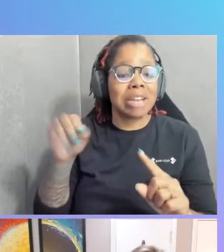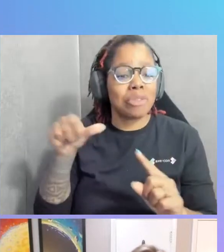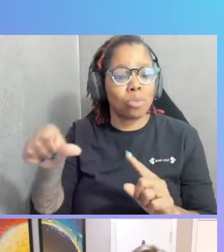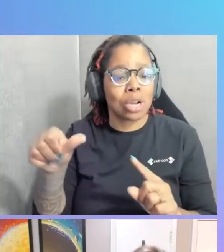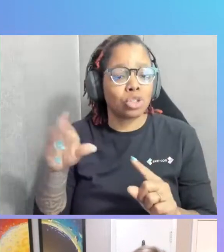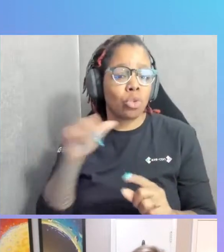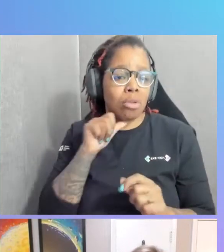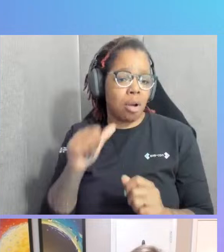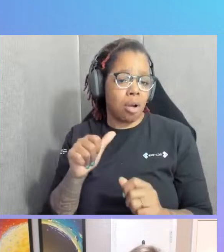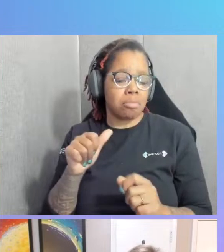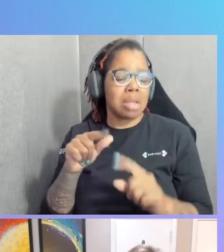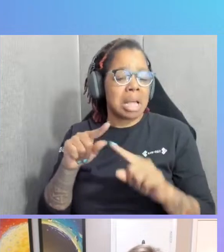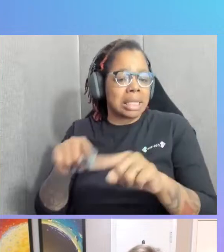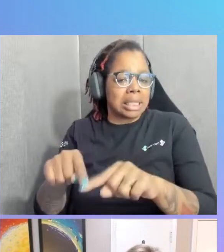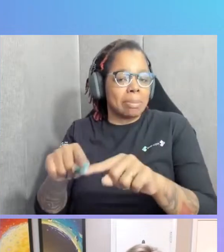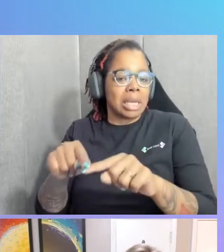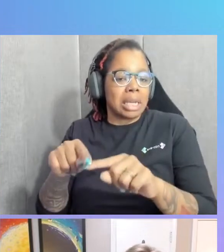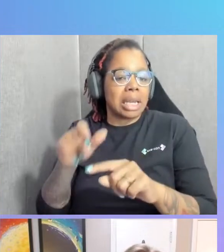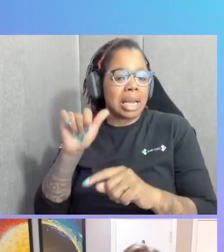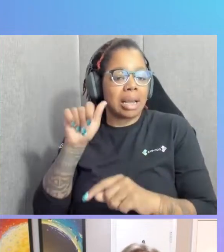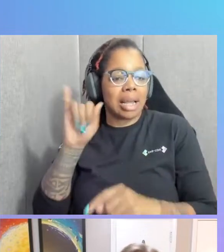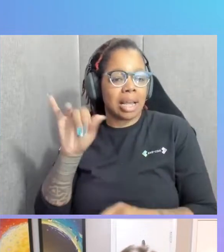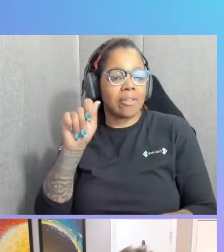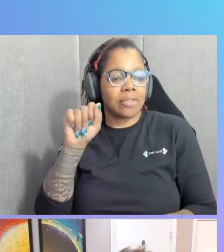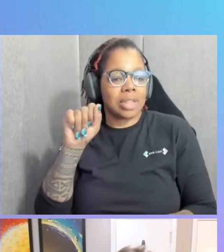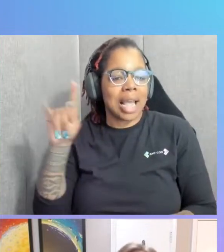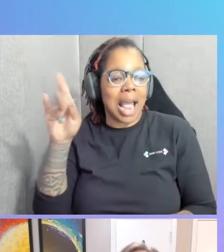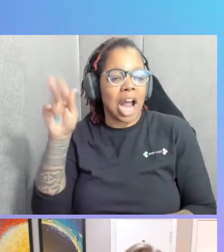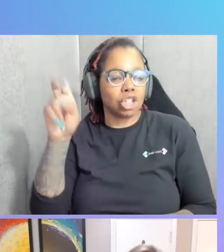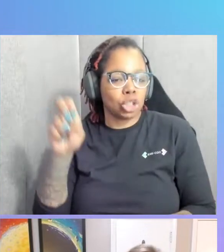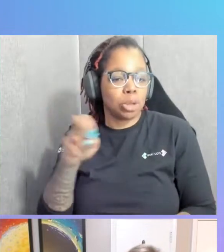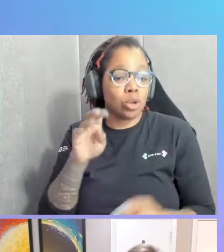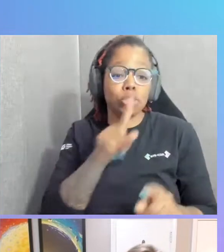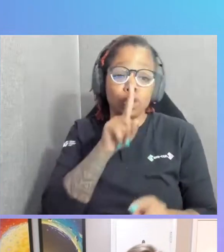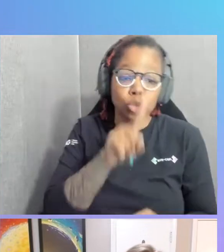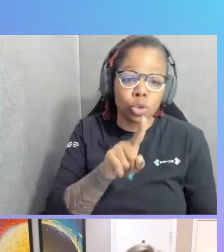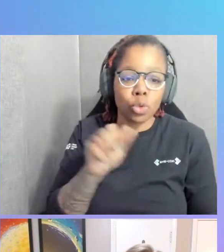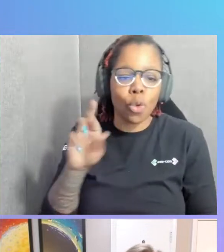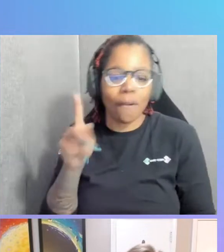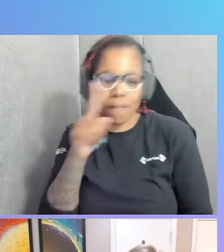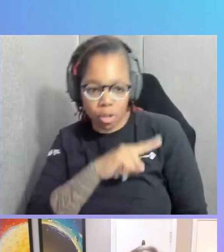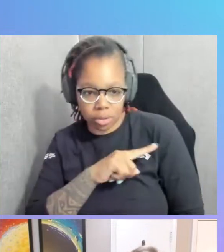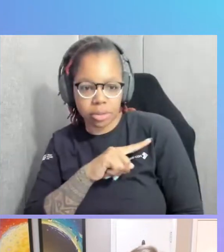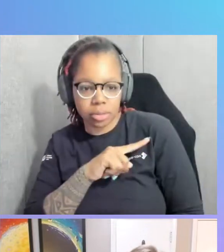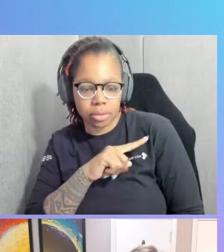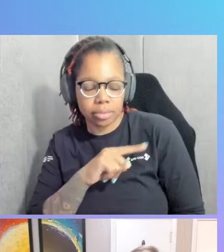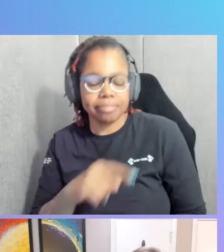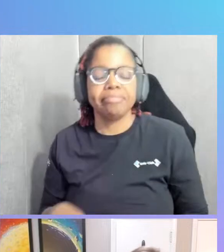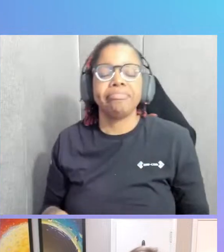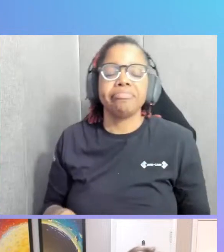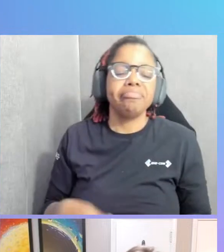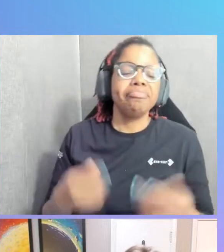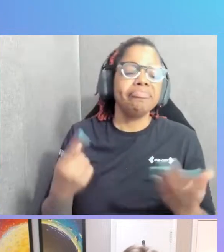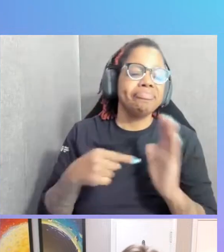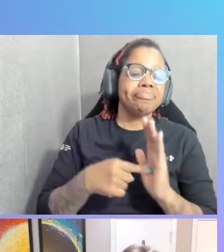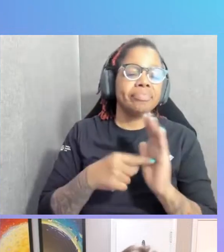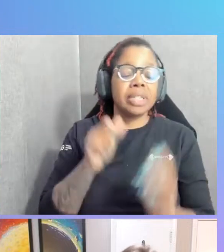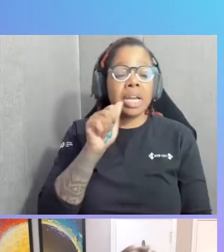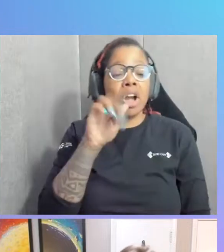or not, depending on whether the attribute value is true or false